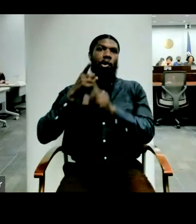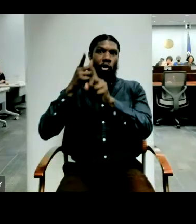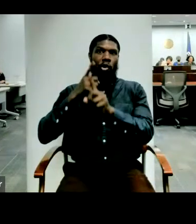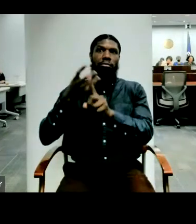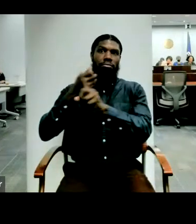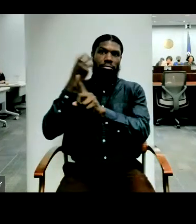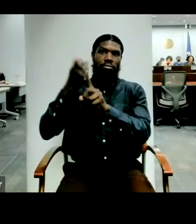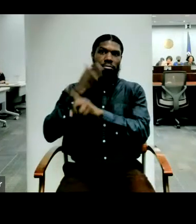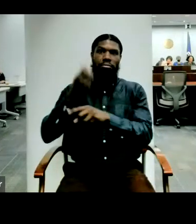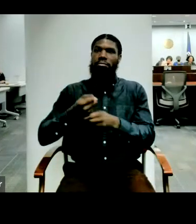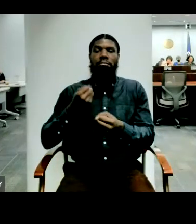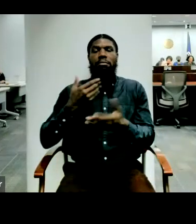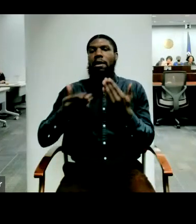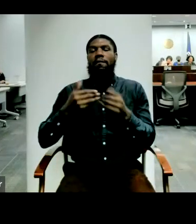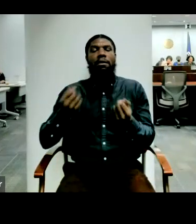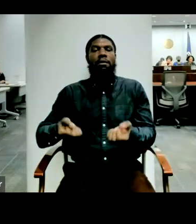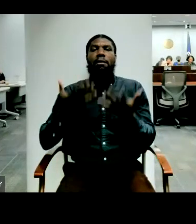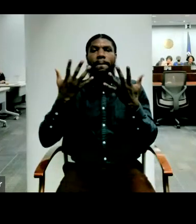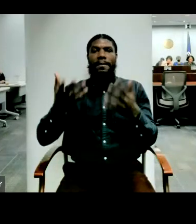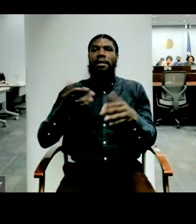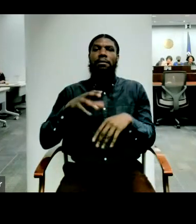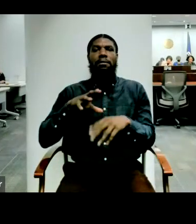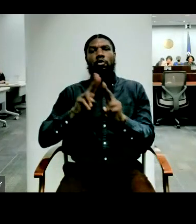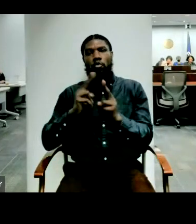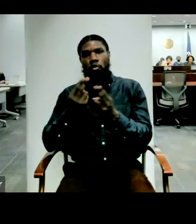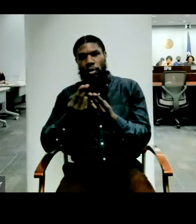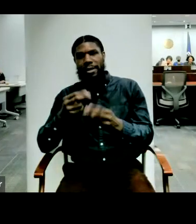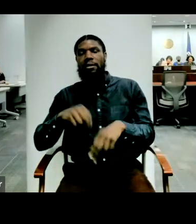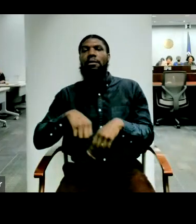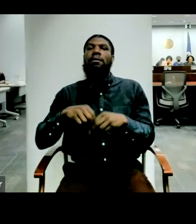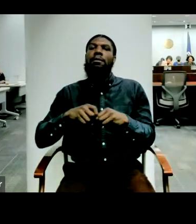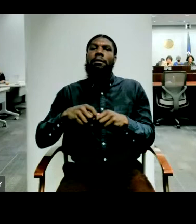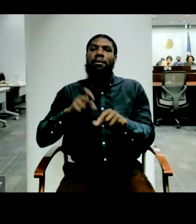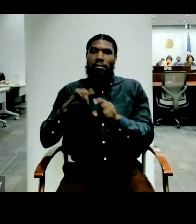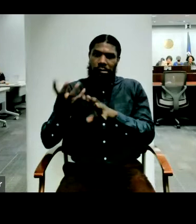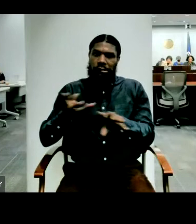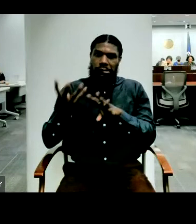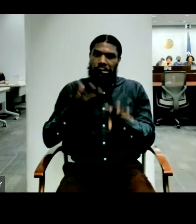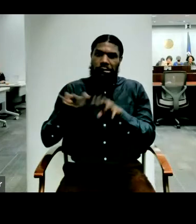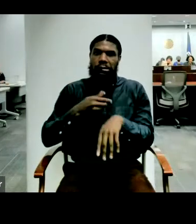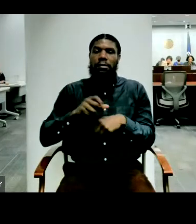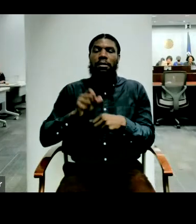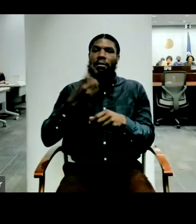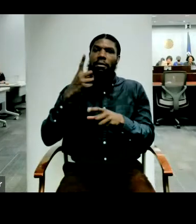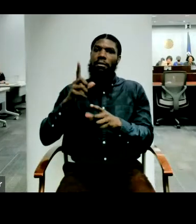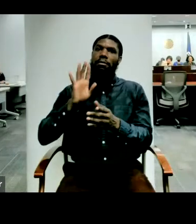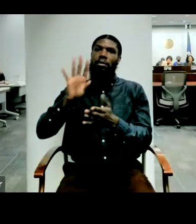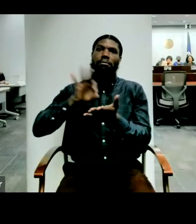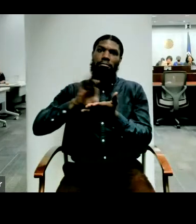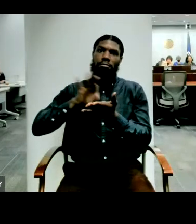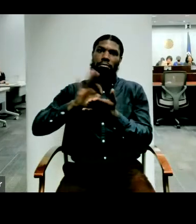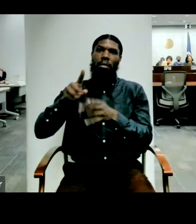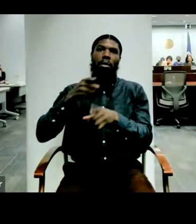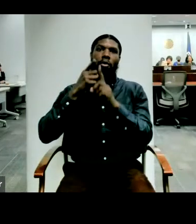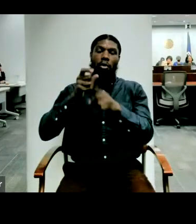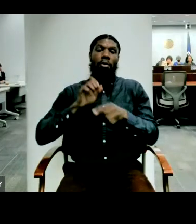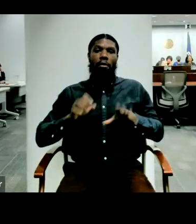widgets per hour, are this many units per hour. Um, and when they are not they then are penalized,